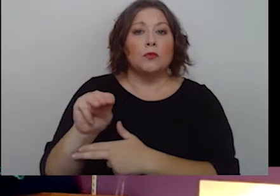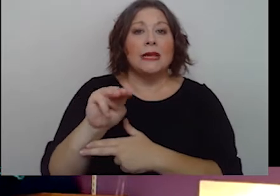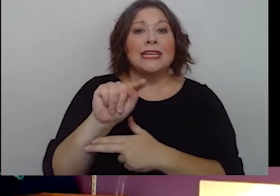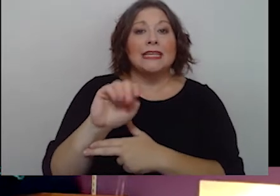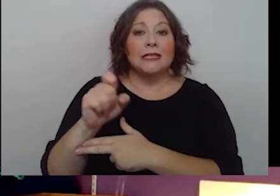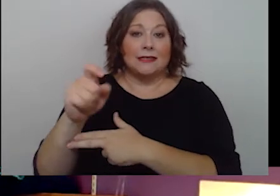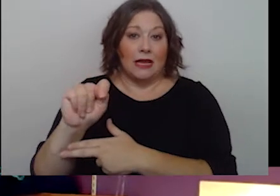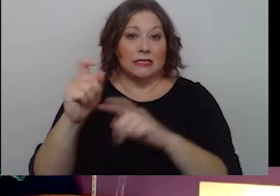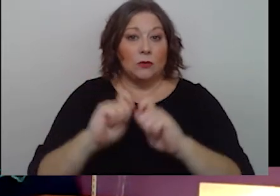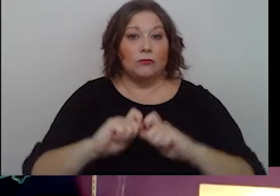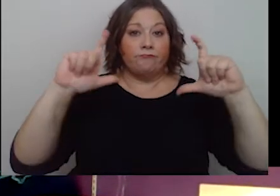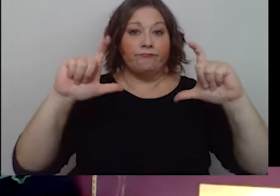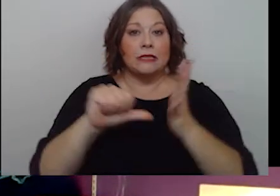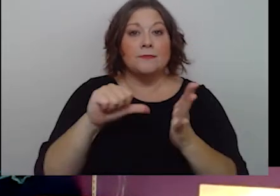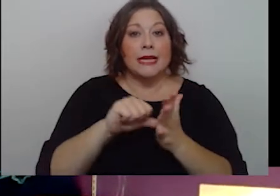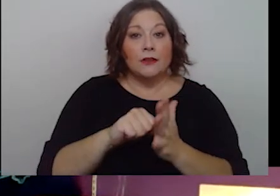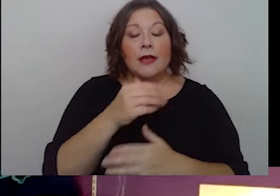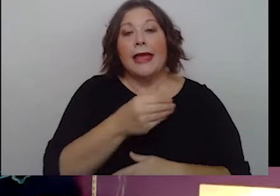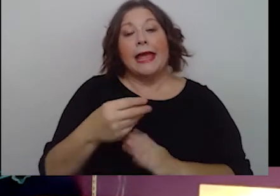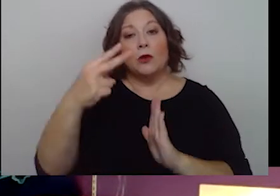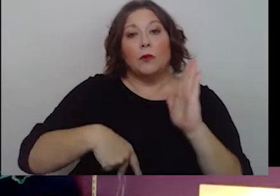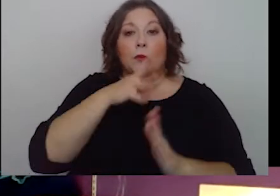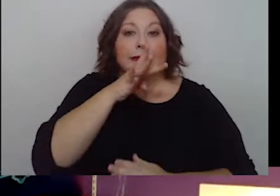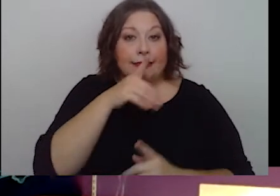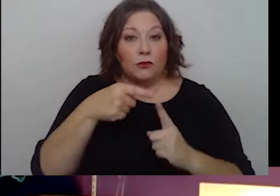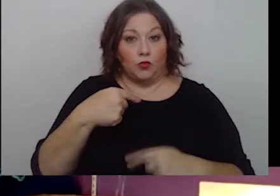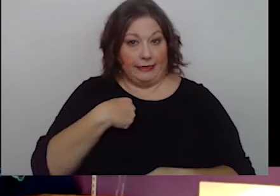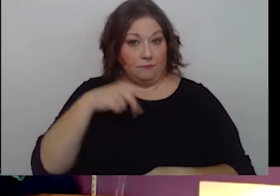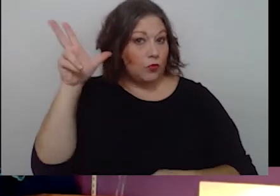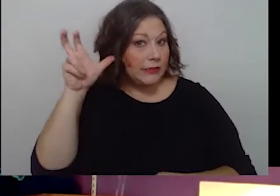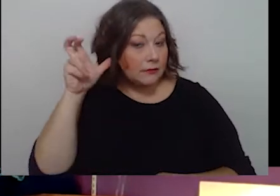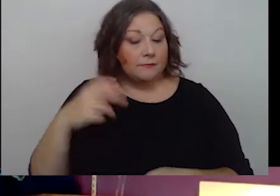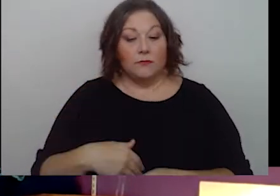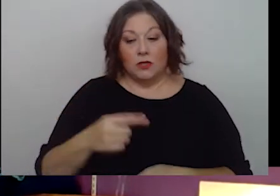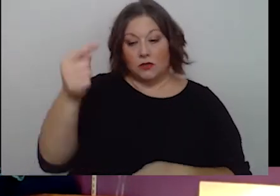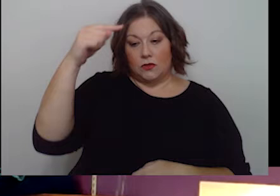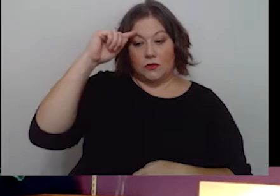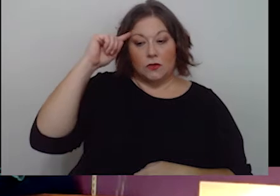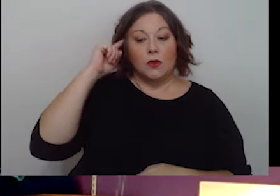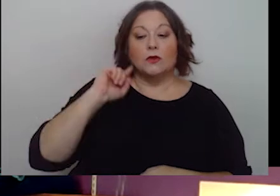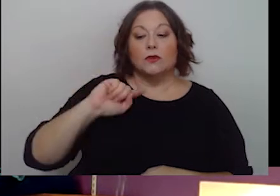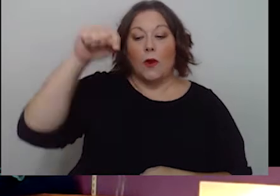that magnifies pages and reads to me. So if I go down here and I pull up a document